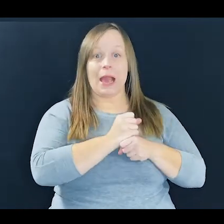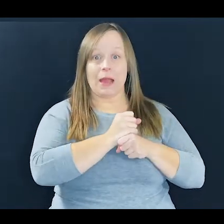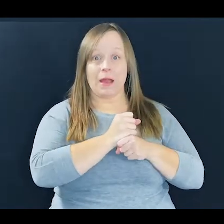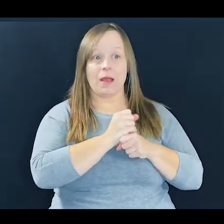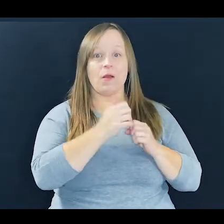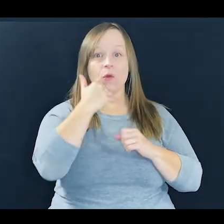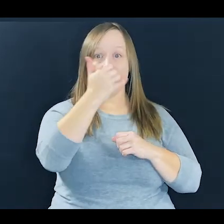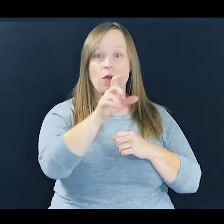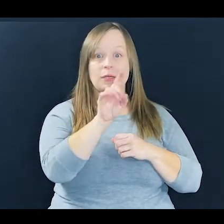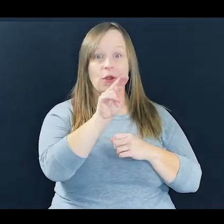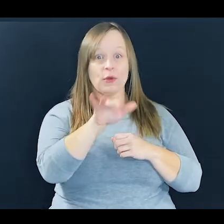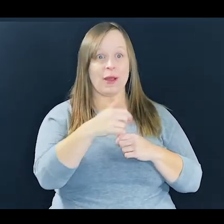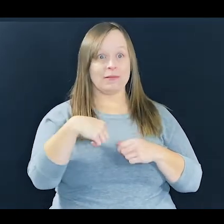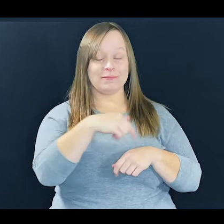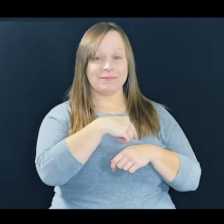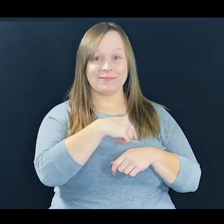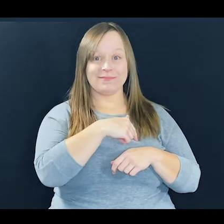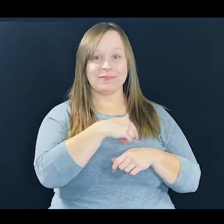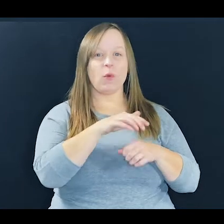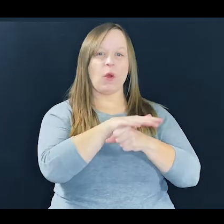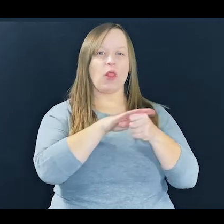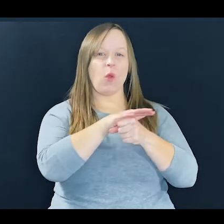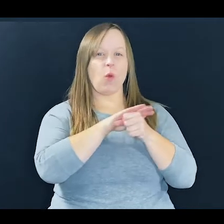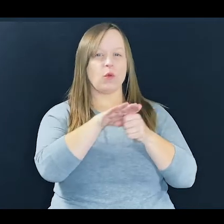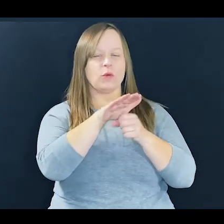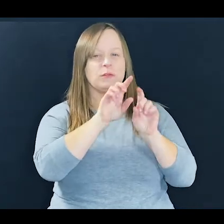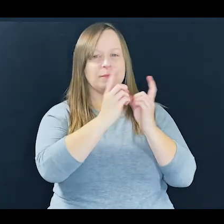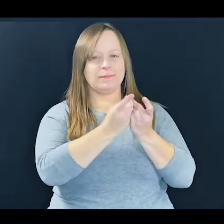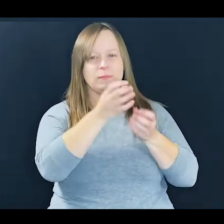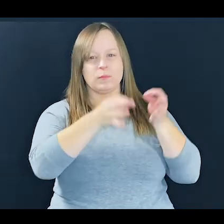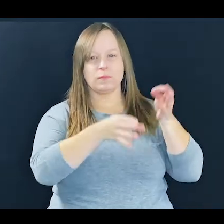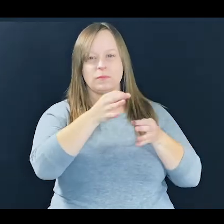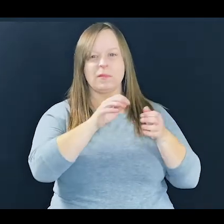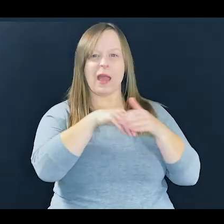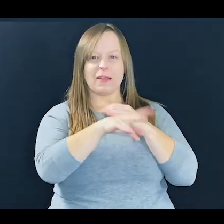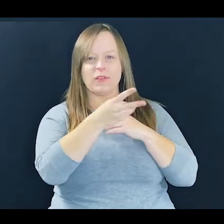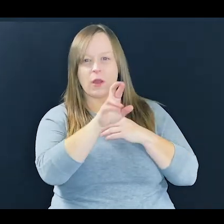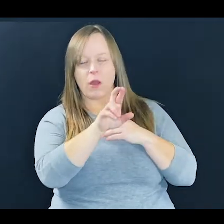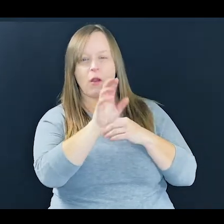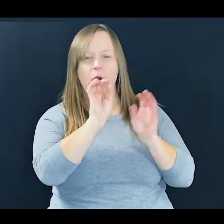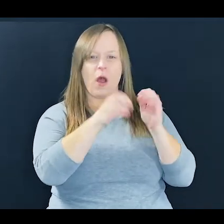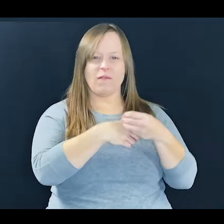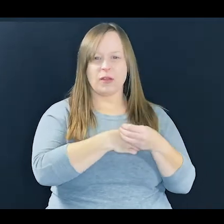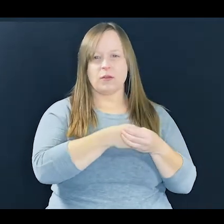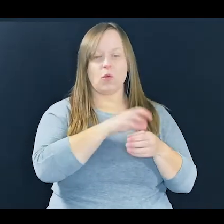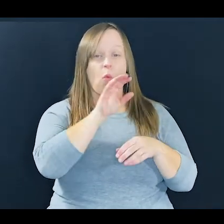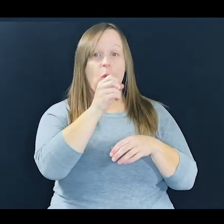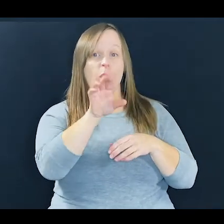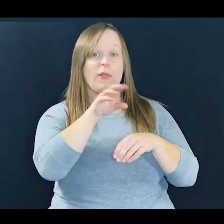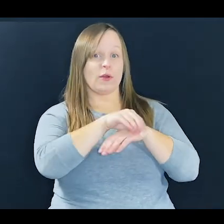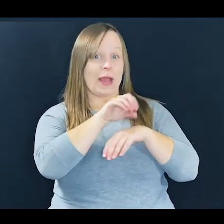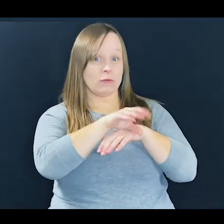by calling DRNY or asking their local district ACCES-VR office for a VR counselor.